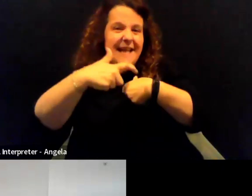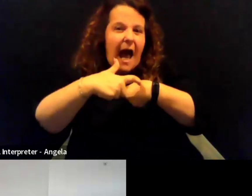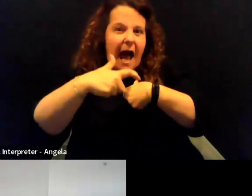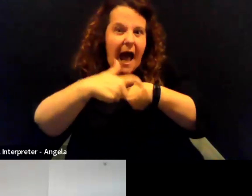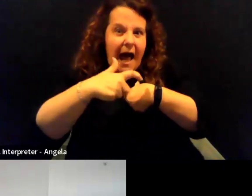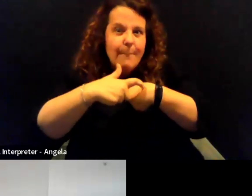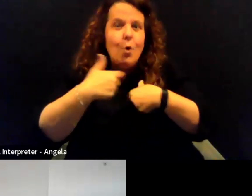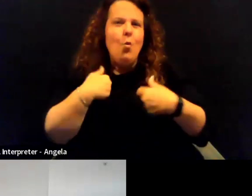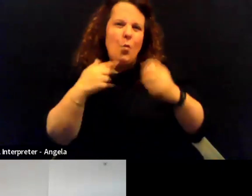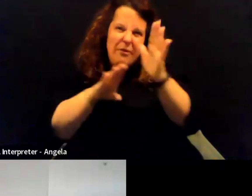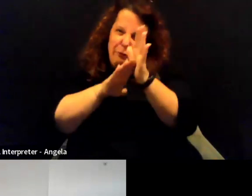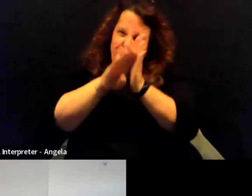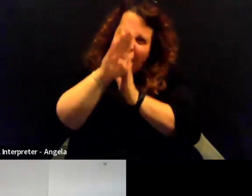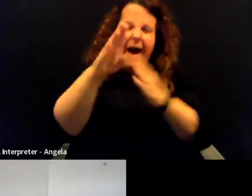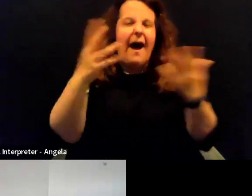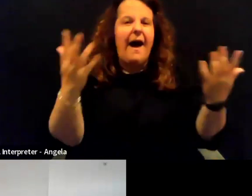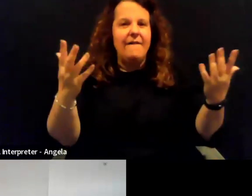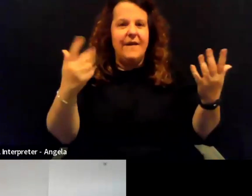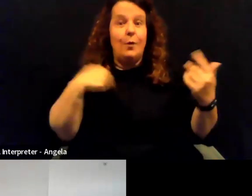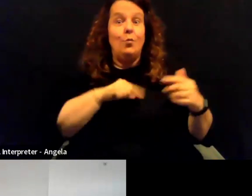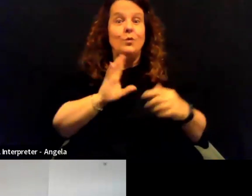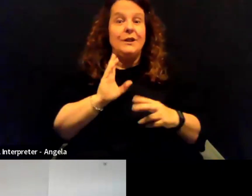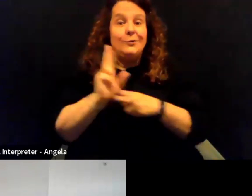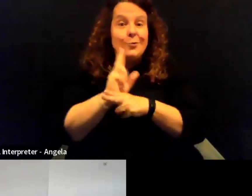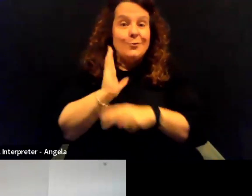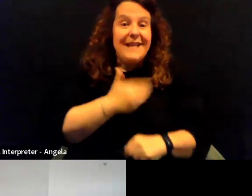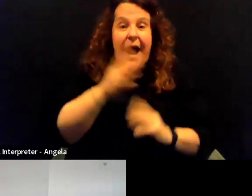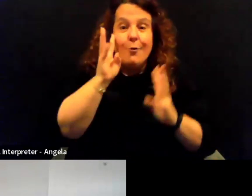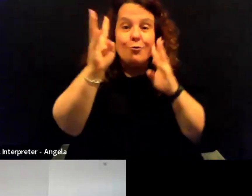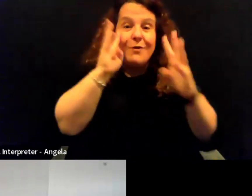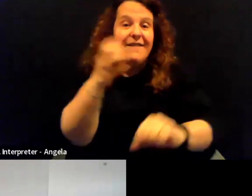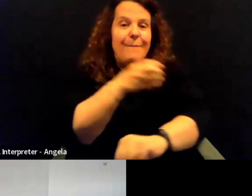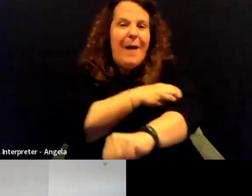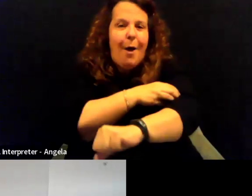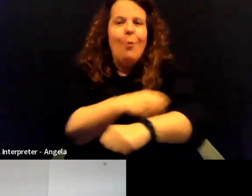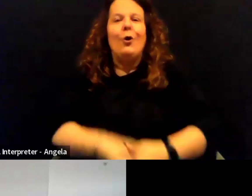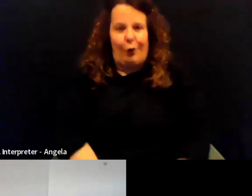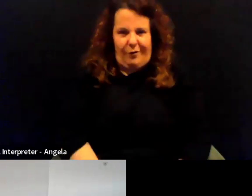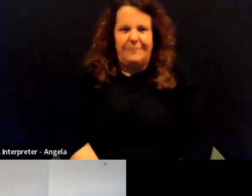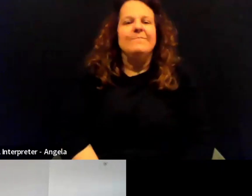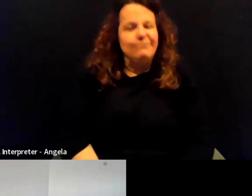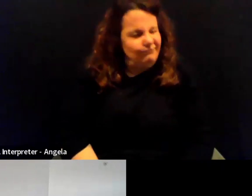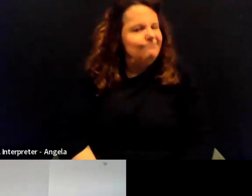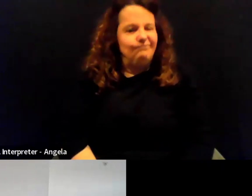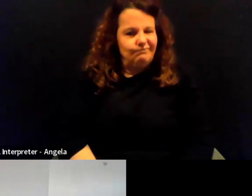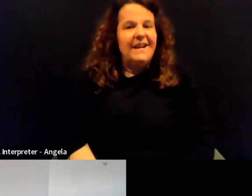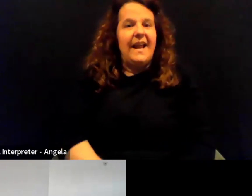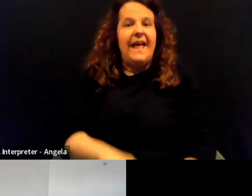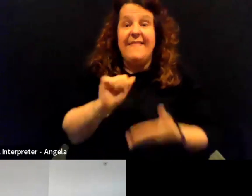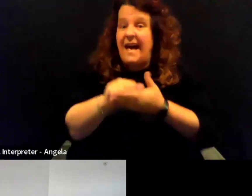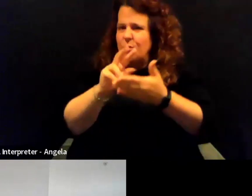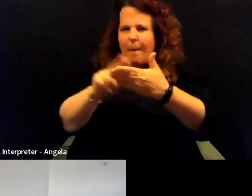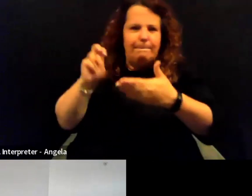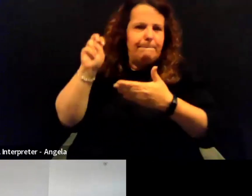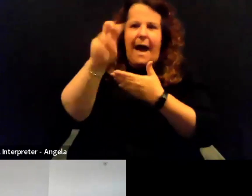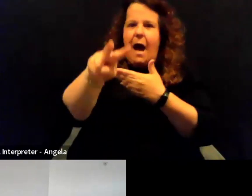extra time and we use our creative power. So I'll leave it at that, but that's really what leapfrogged me into this, into this field.